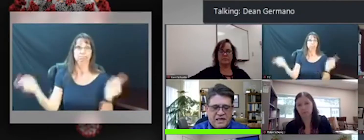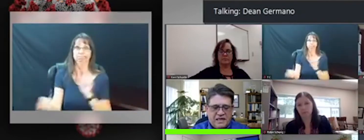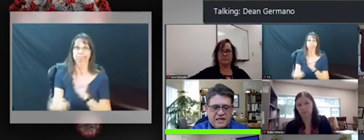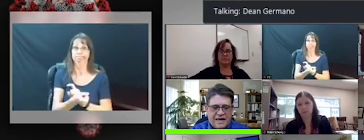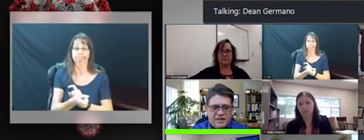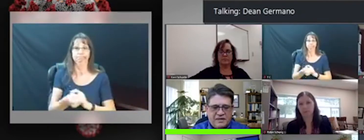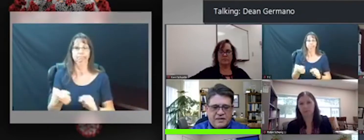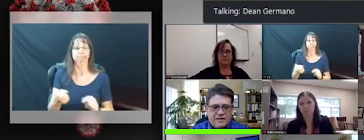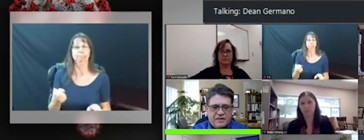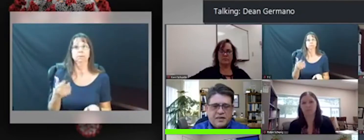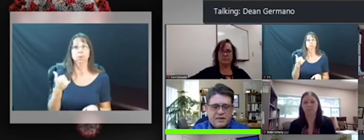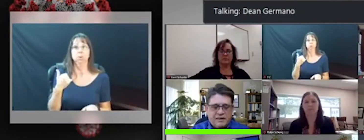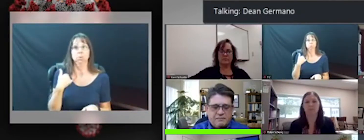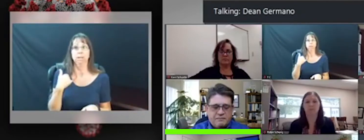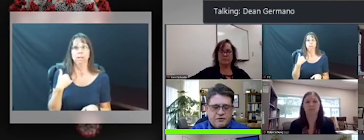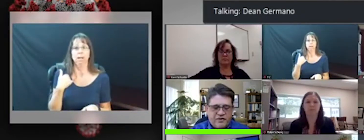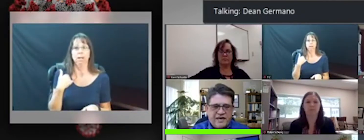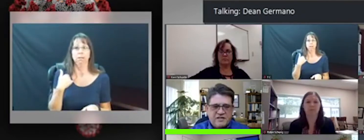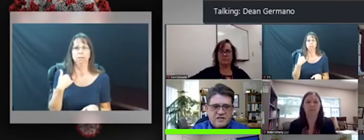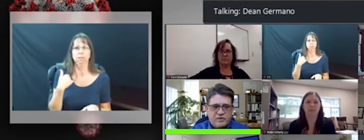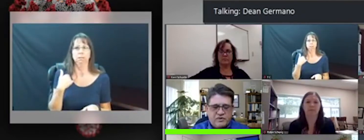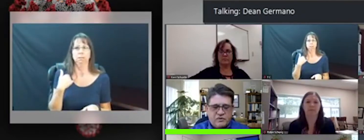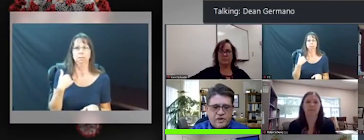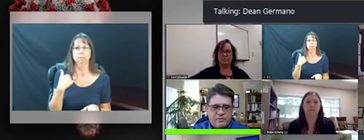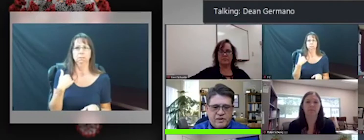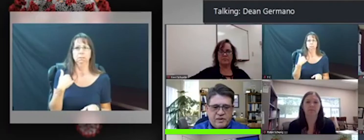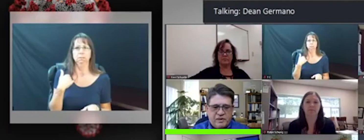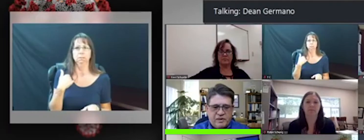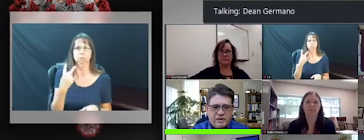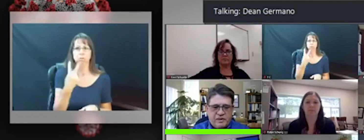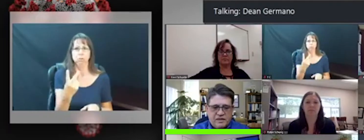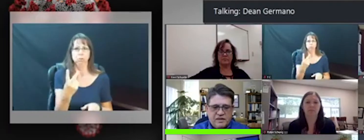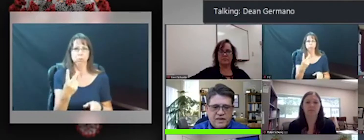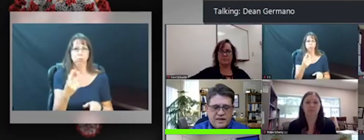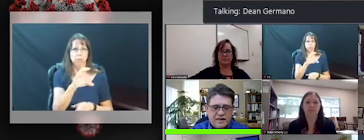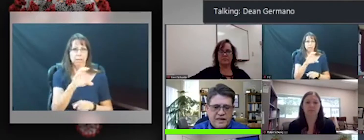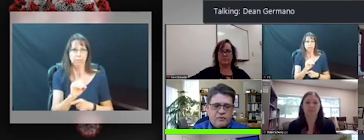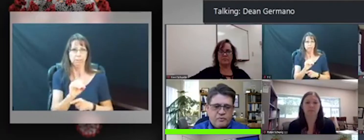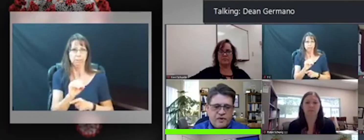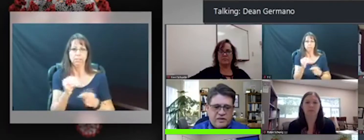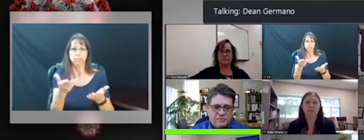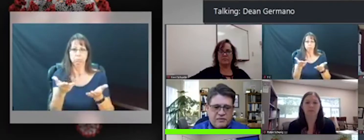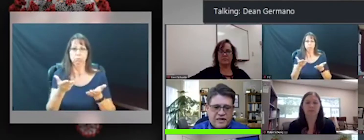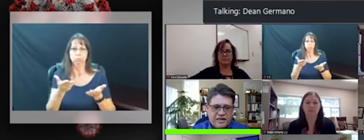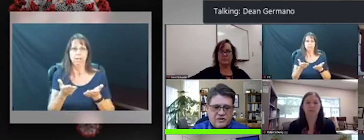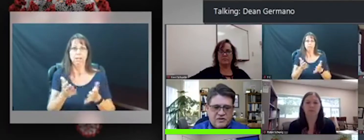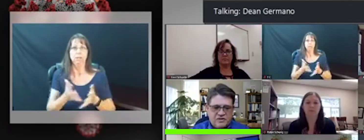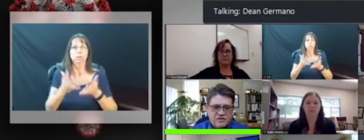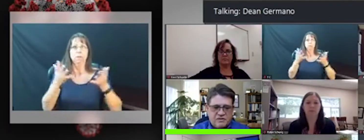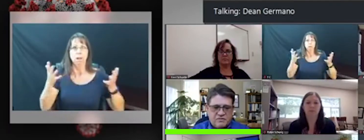and Abbott provide us with quite a bit of product and now we're putting into place our systems,